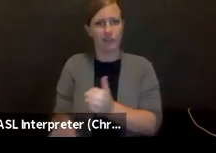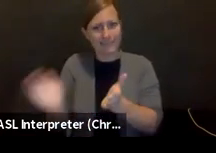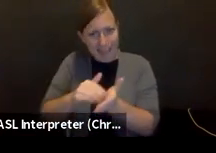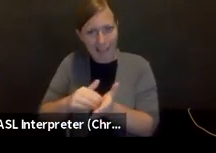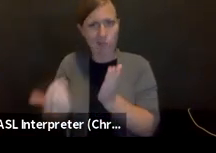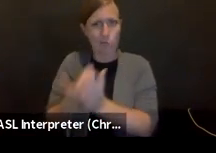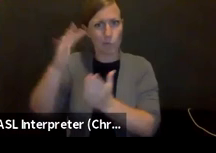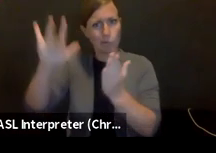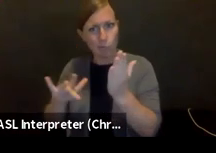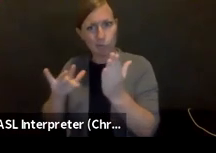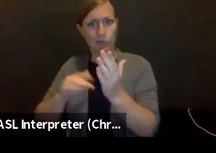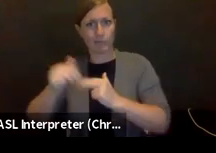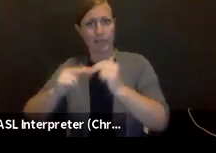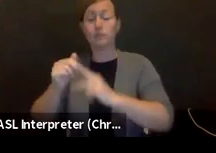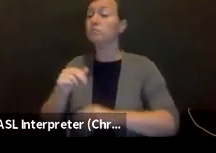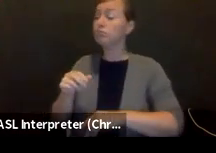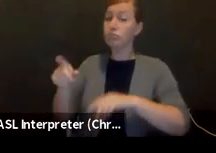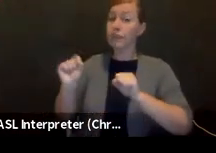ESD 189 - Amy Colburn: Nope. They can reuse them, year after year. So we'll get into